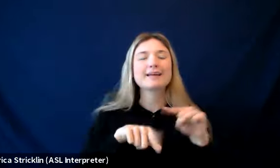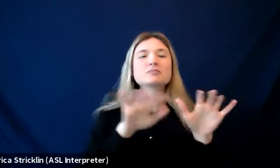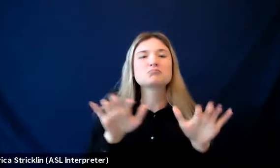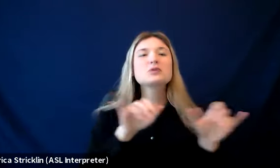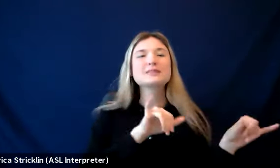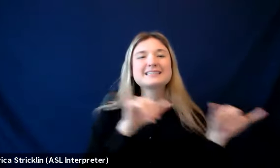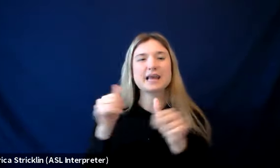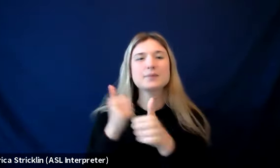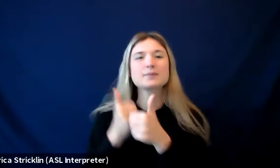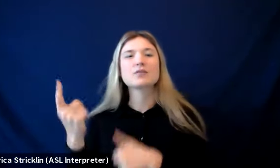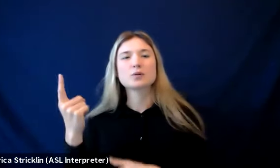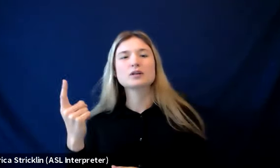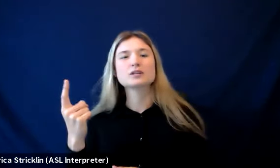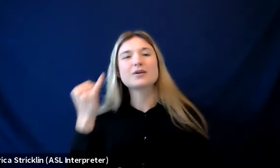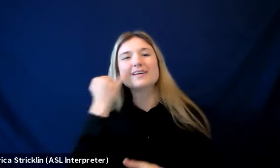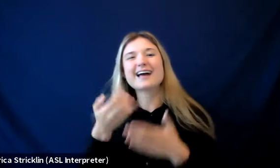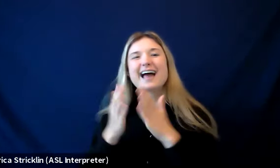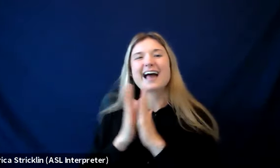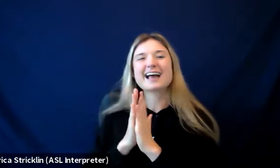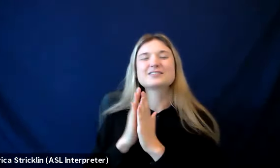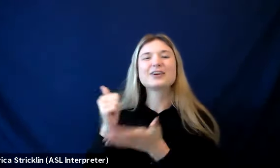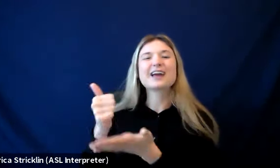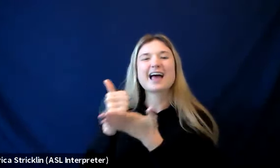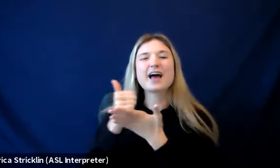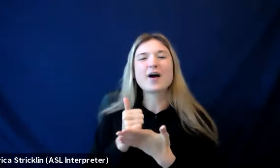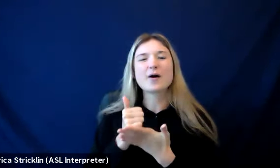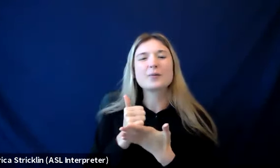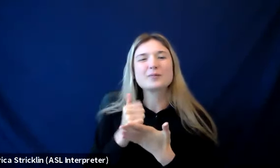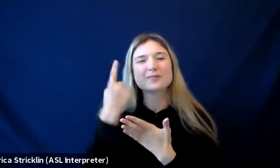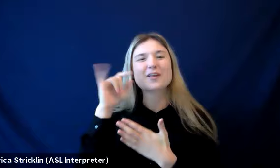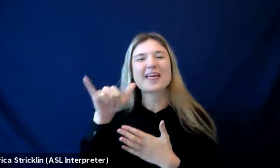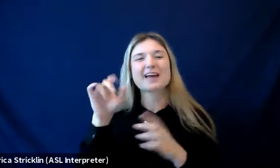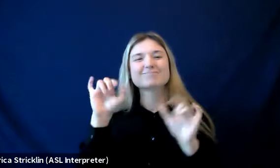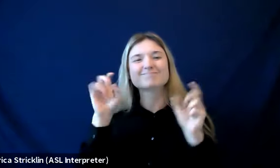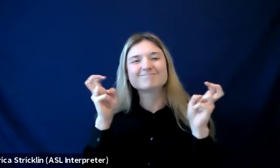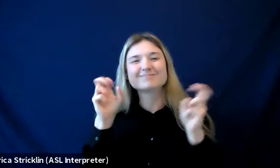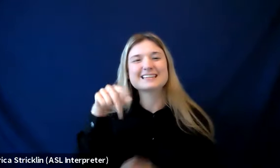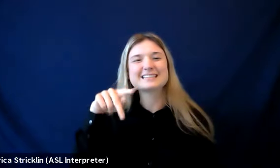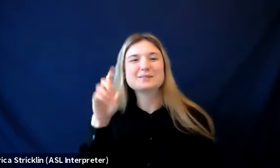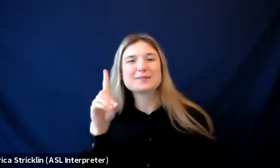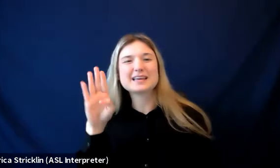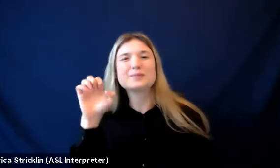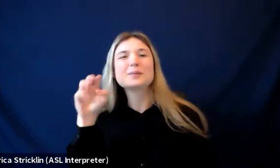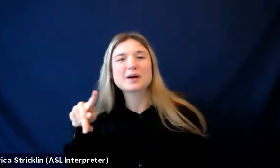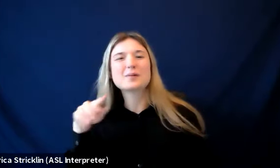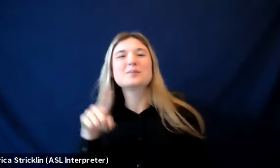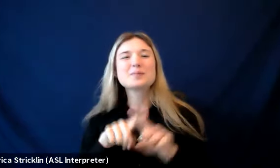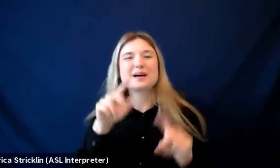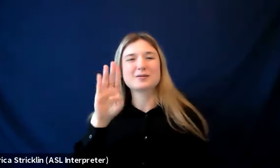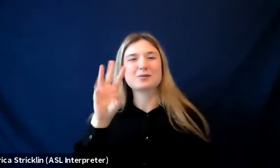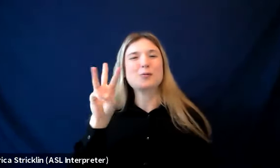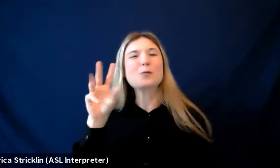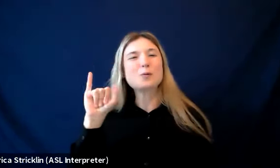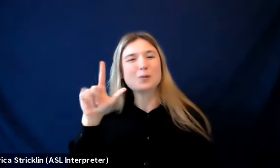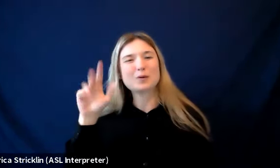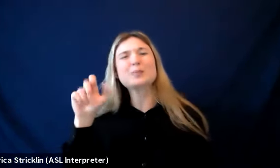And so just to ask for help or go over that little speed bump, but I will we're kind of summed up all of my things I was going to say you made a great point.